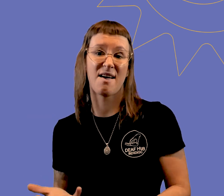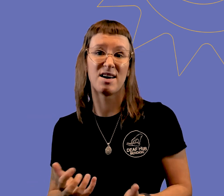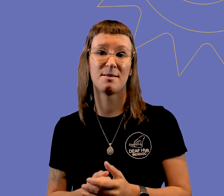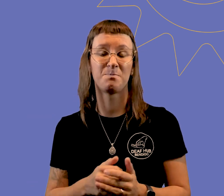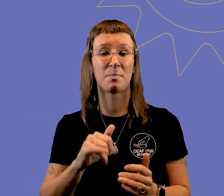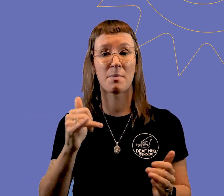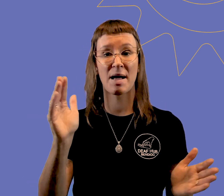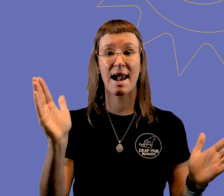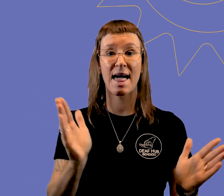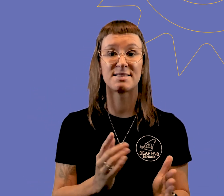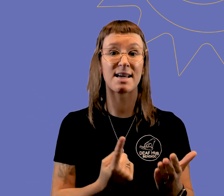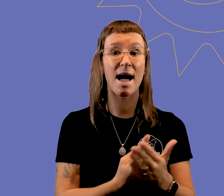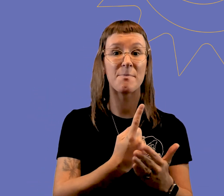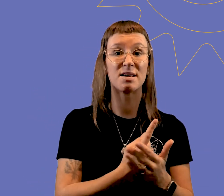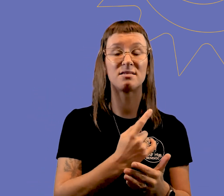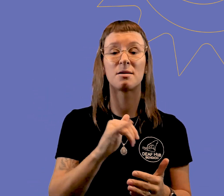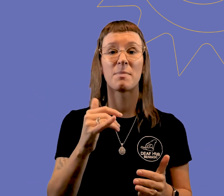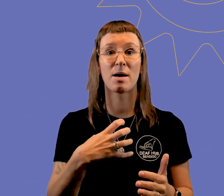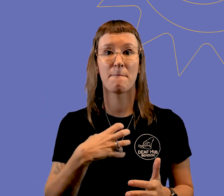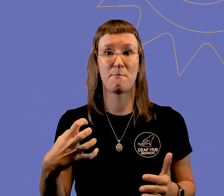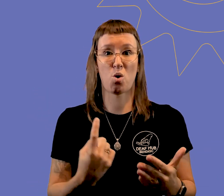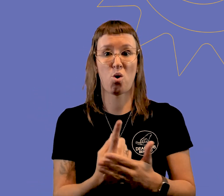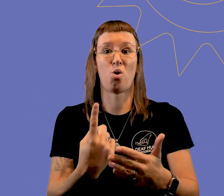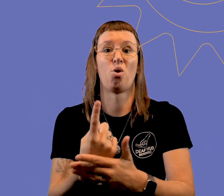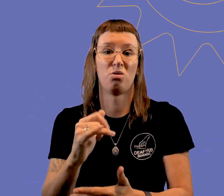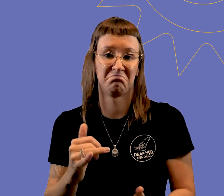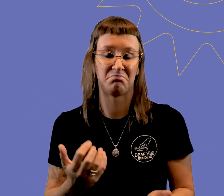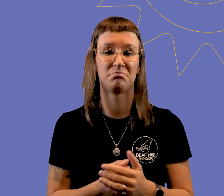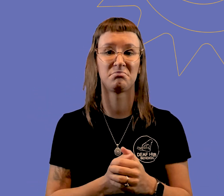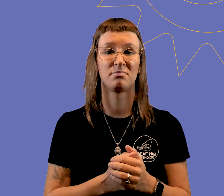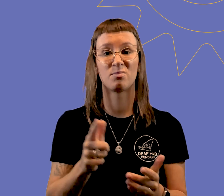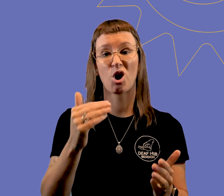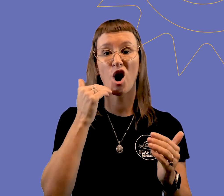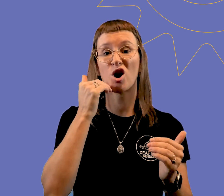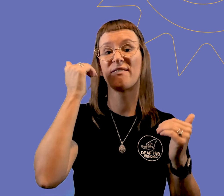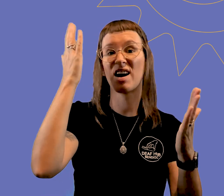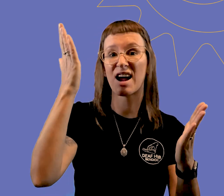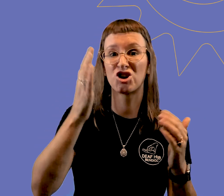period. For example, they may be lighter, heavier, lesser or more frequent than normal. 2- Hot